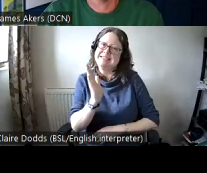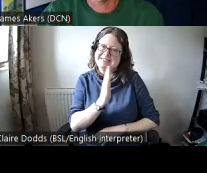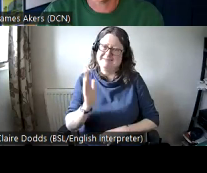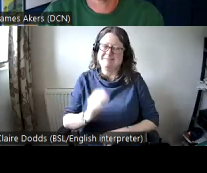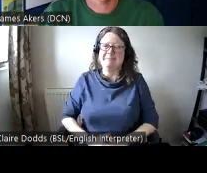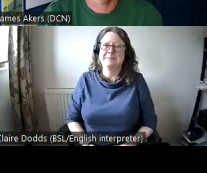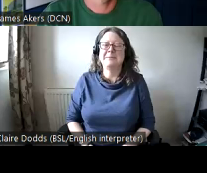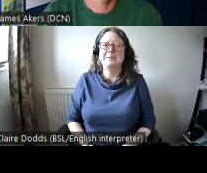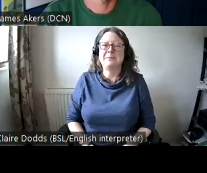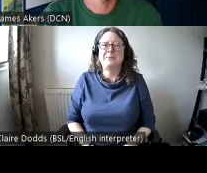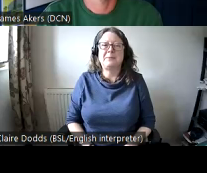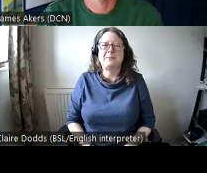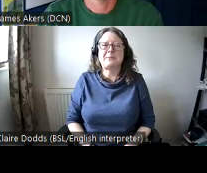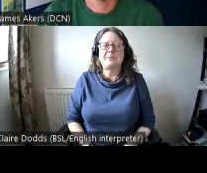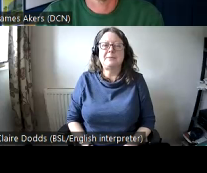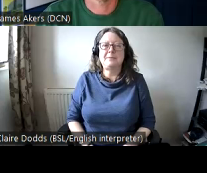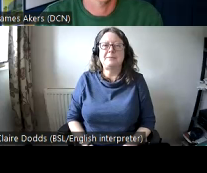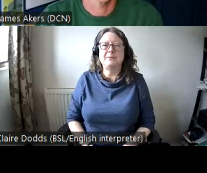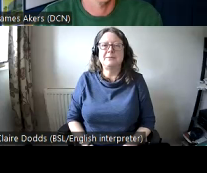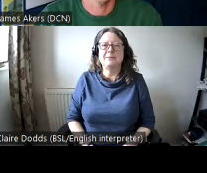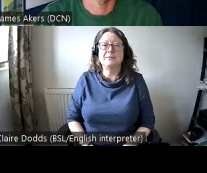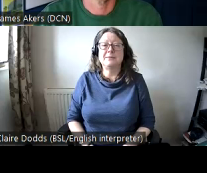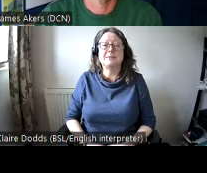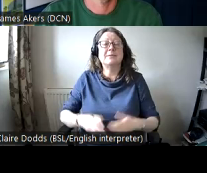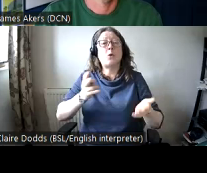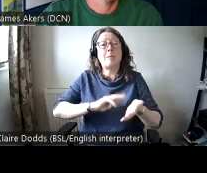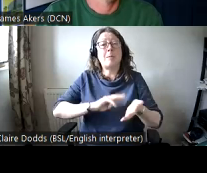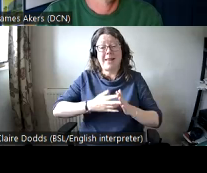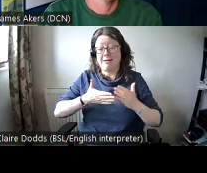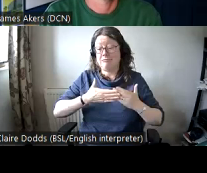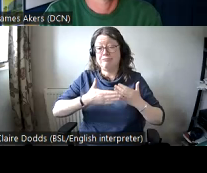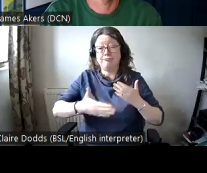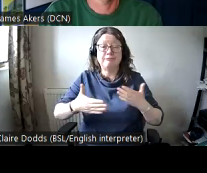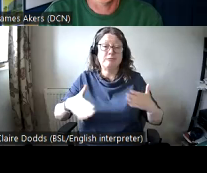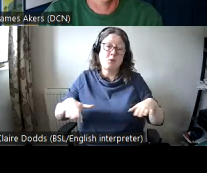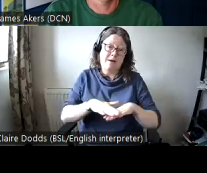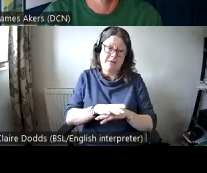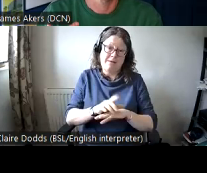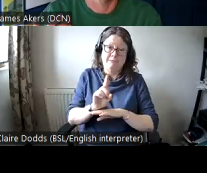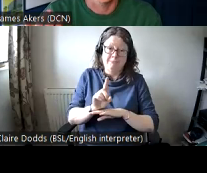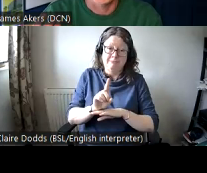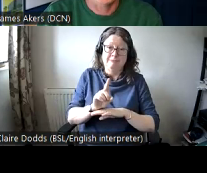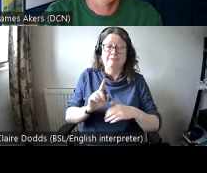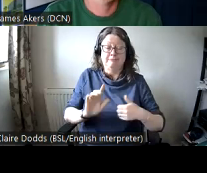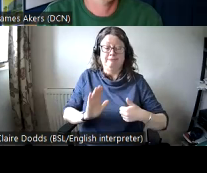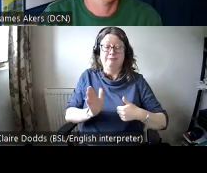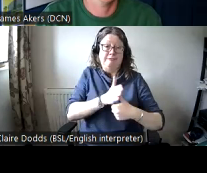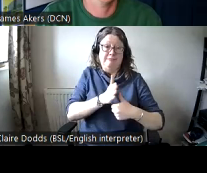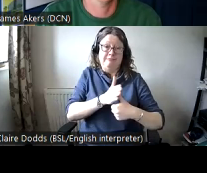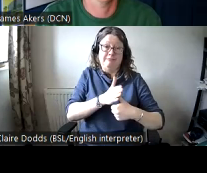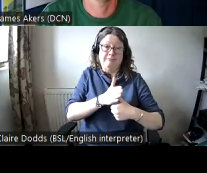In today's session, these are the things we're going to talk through. Firstly, it's the common configuration issues